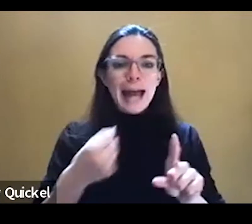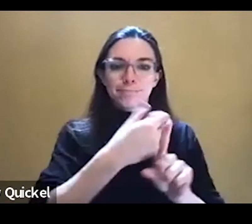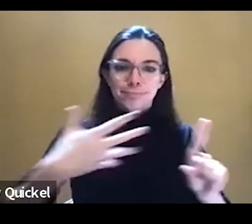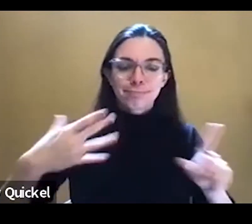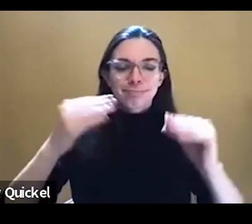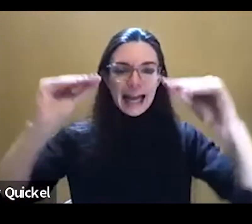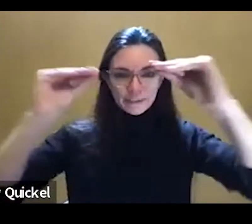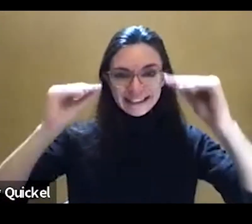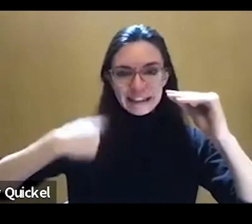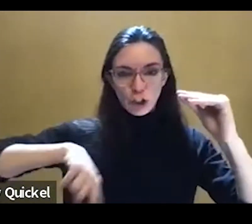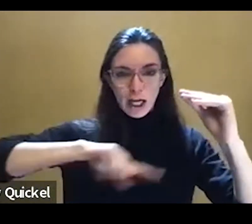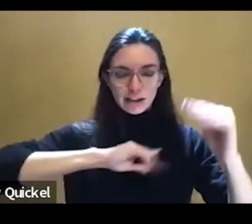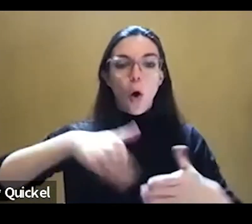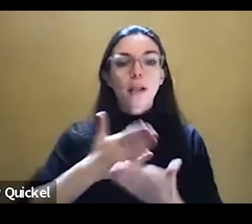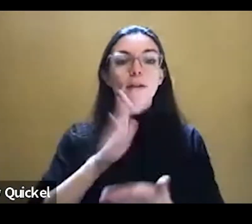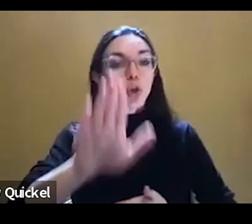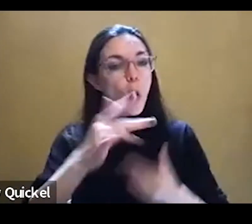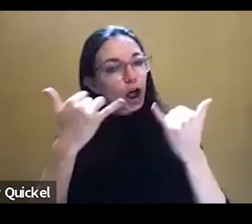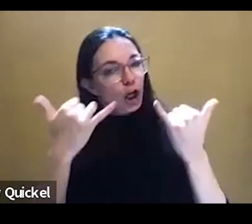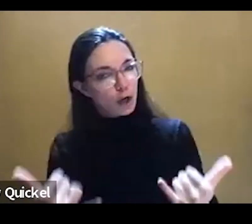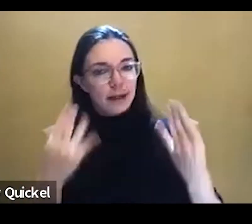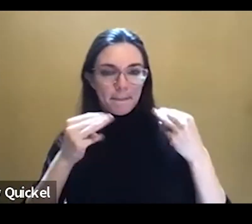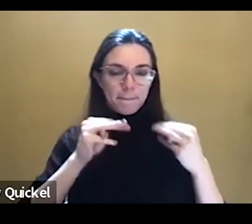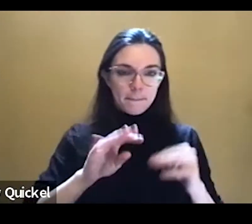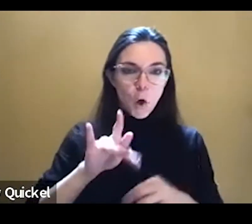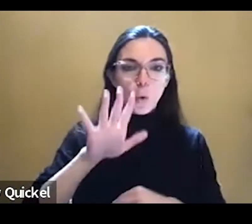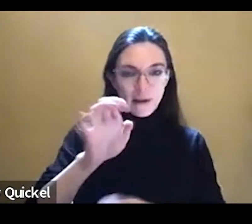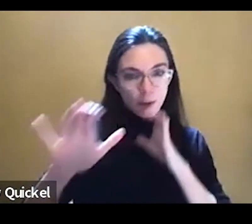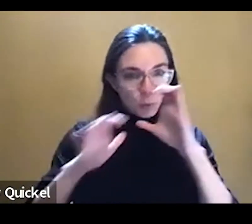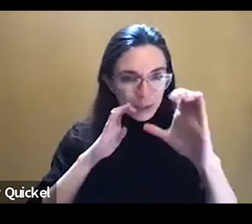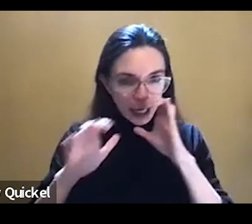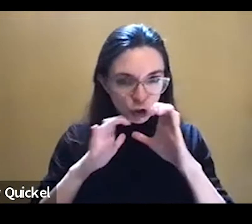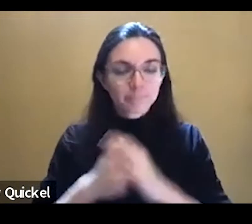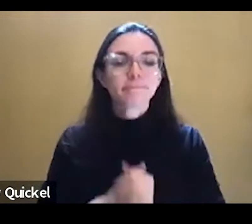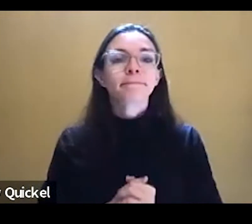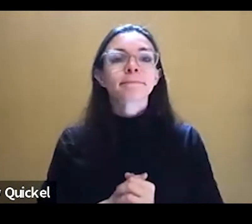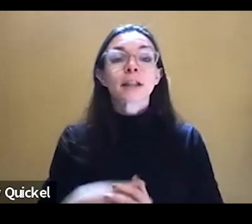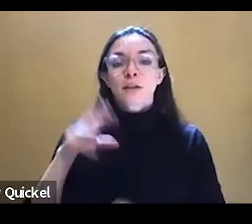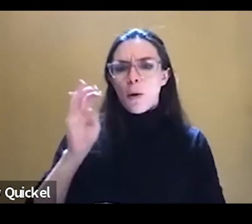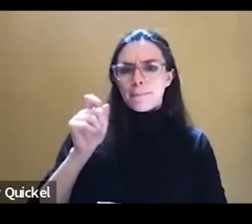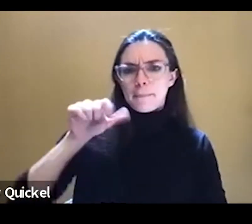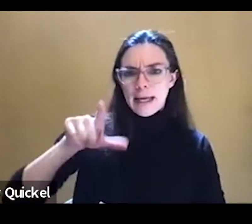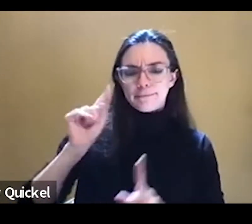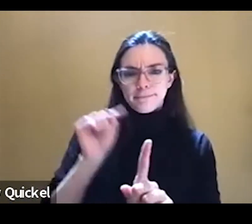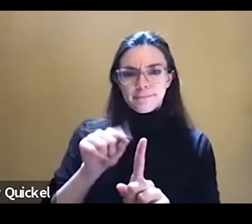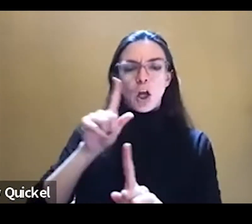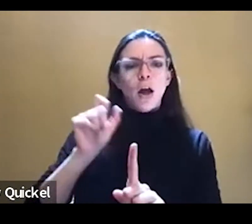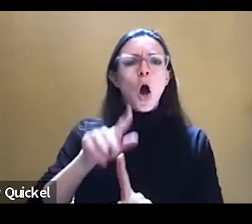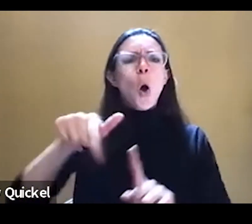us all your current mode of communication. When you were blocked from